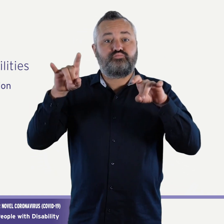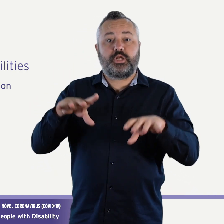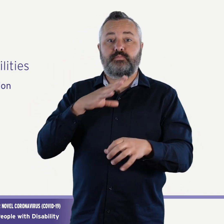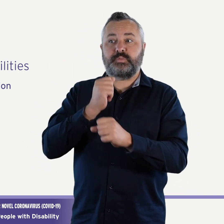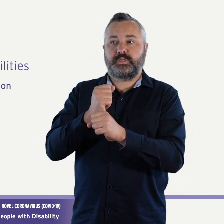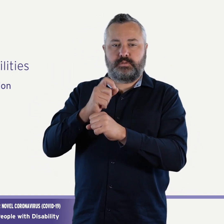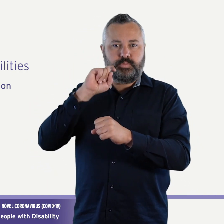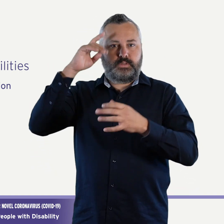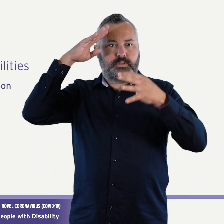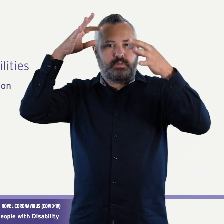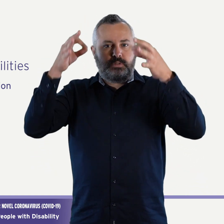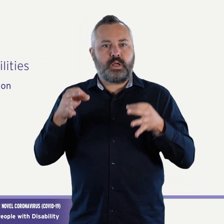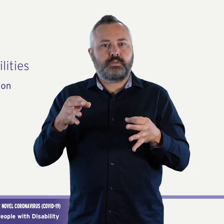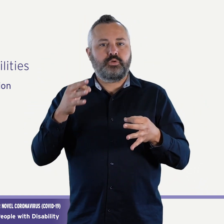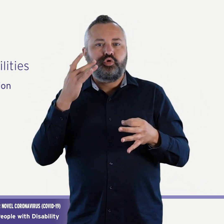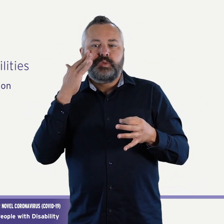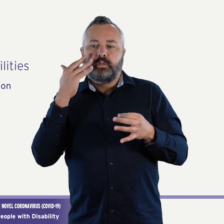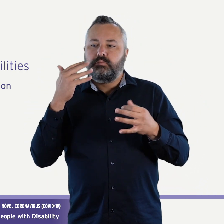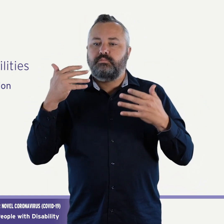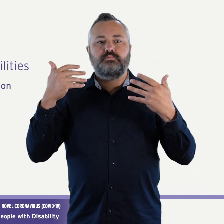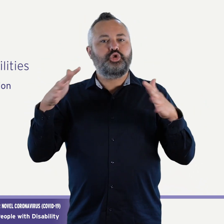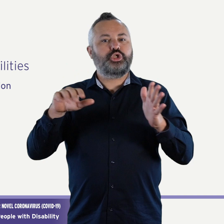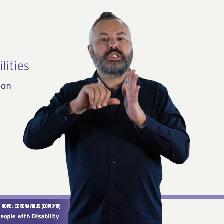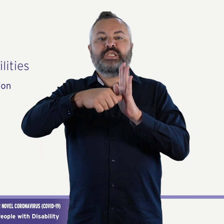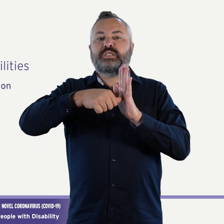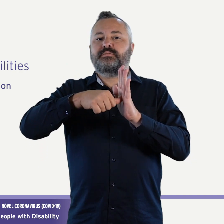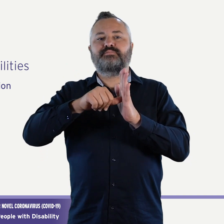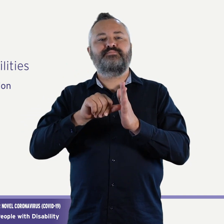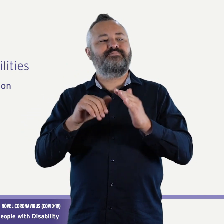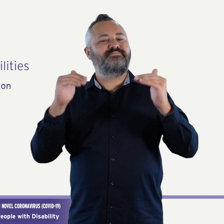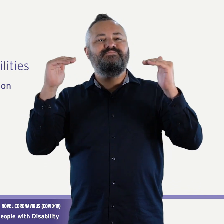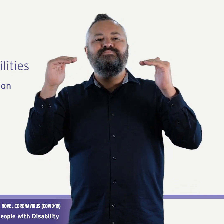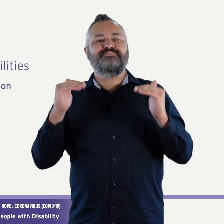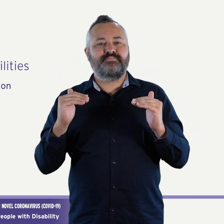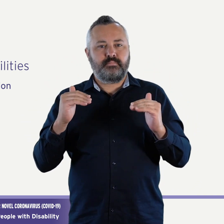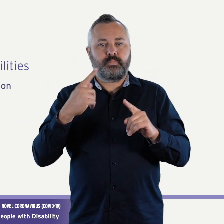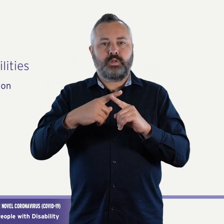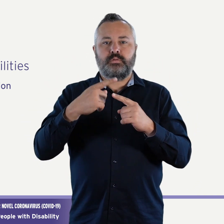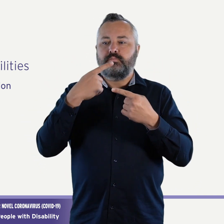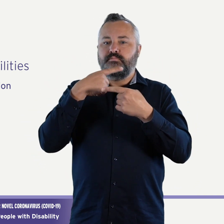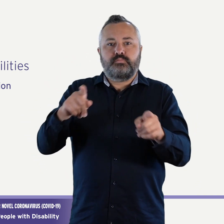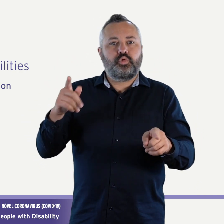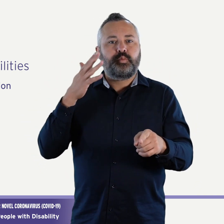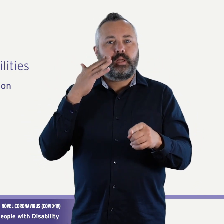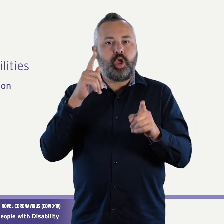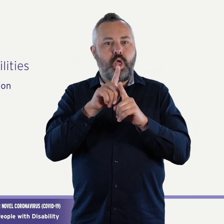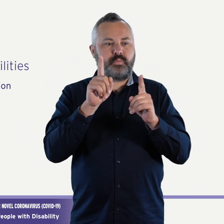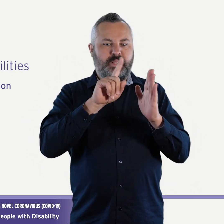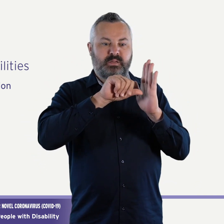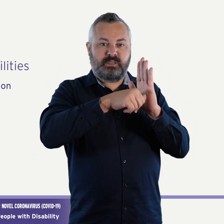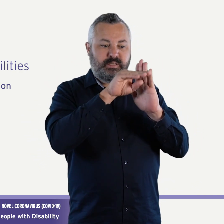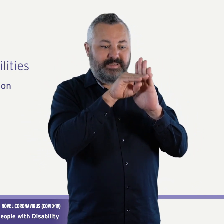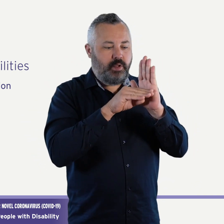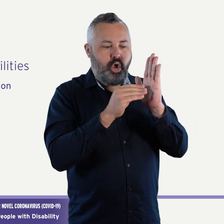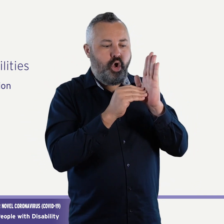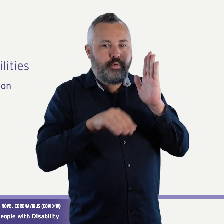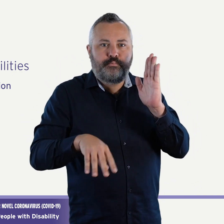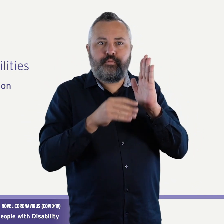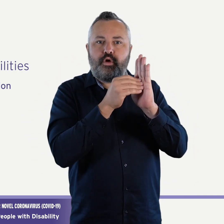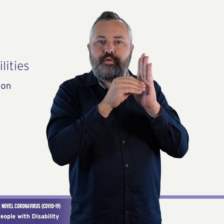The Australian Government will: coordinate the stand down of enhanced measures; manage the transition of COVID-19 outbreak specific processes into normal business arrangements;